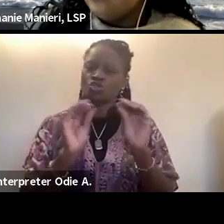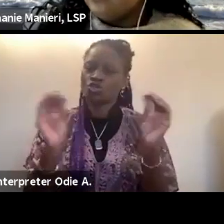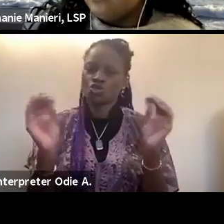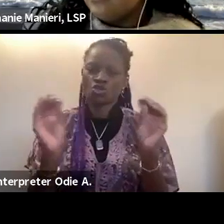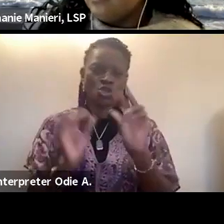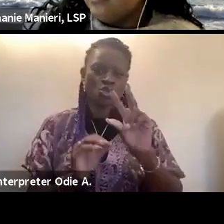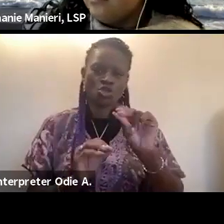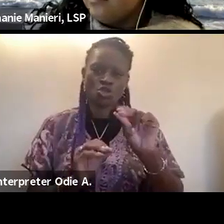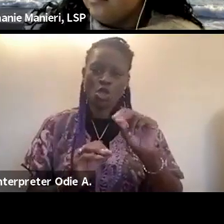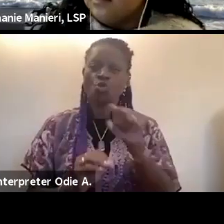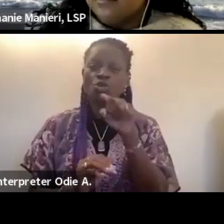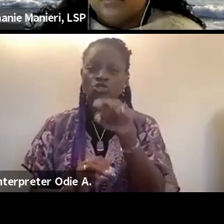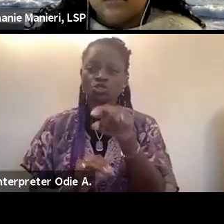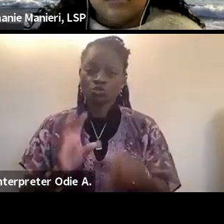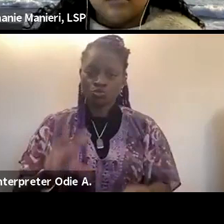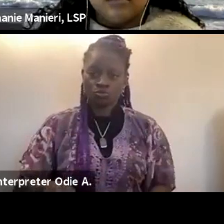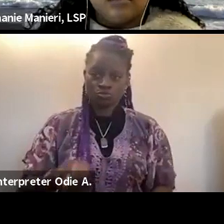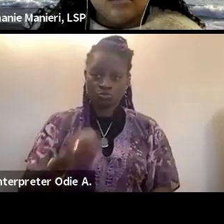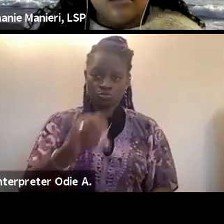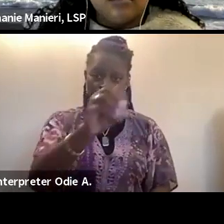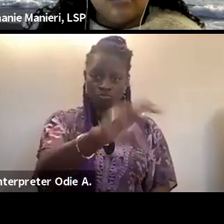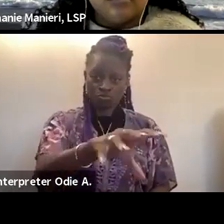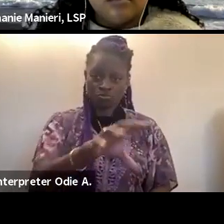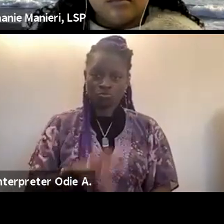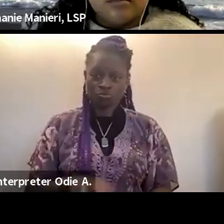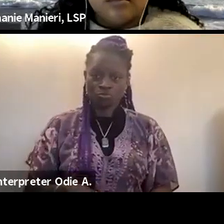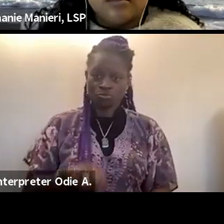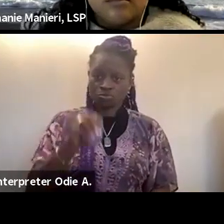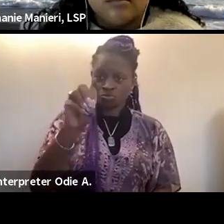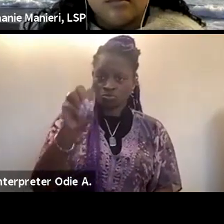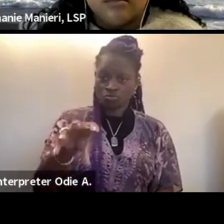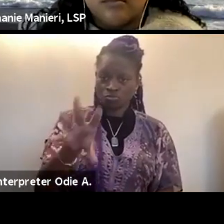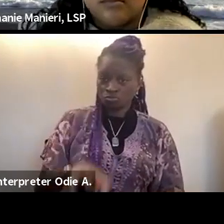Do not distribute candy if you're thick or have been exposed to coated.